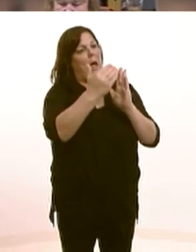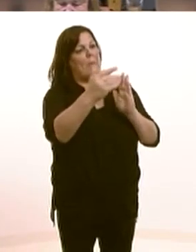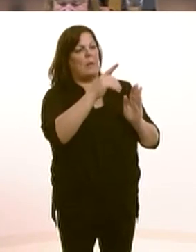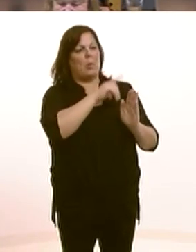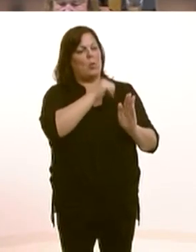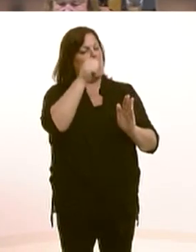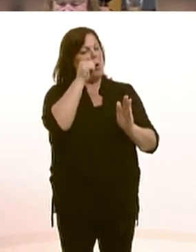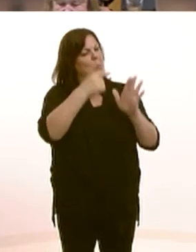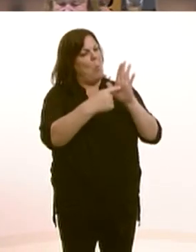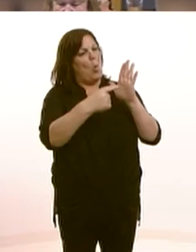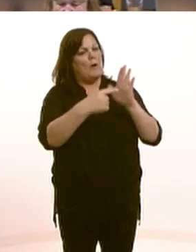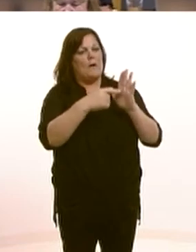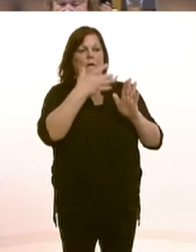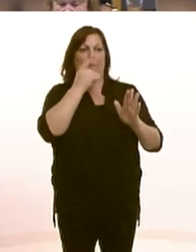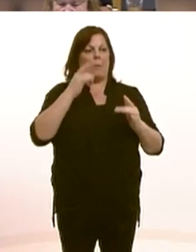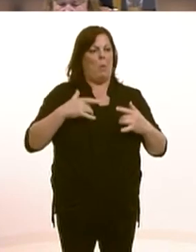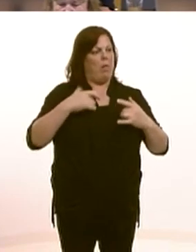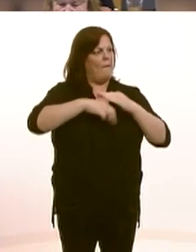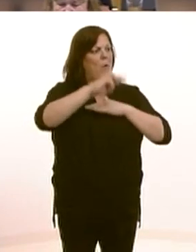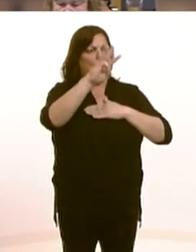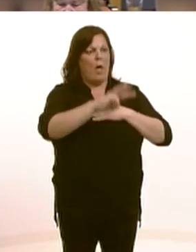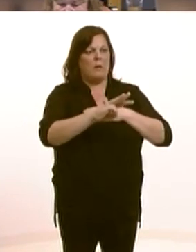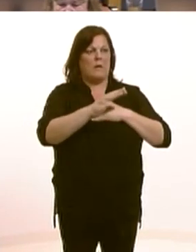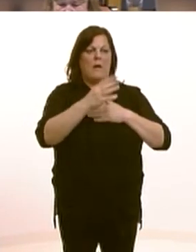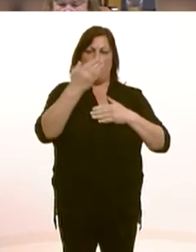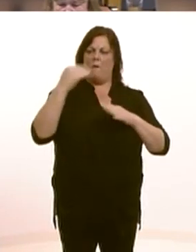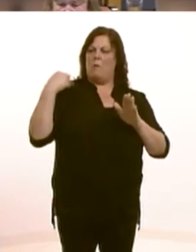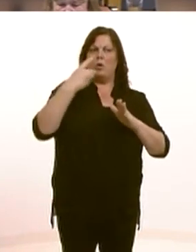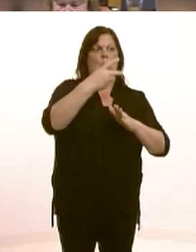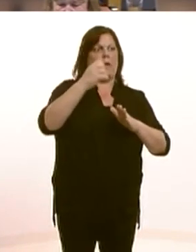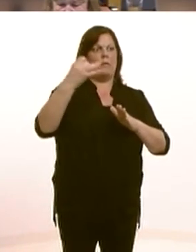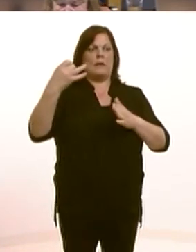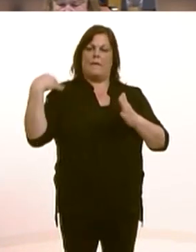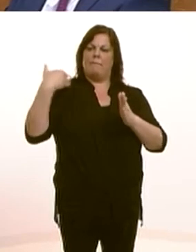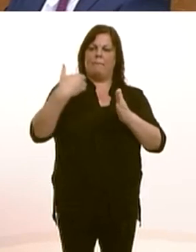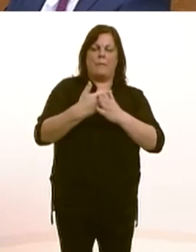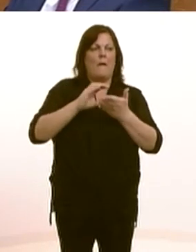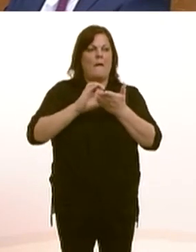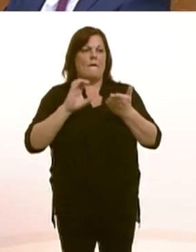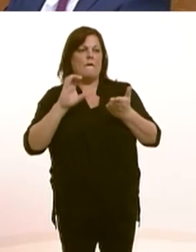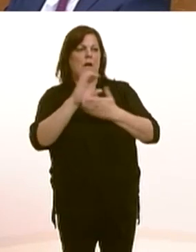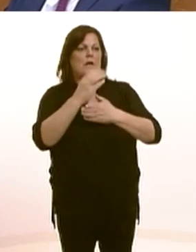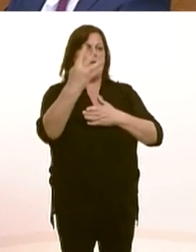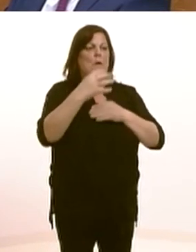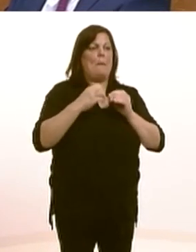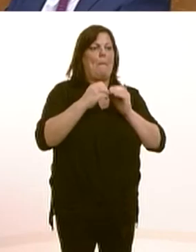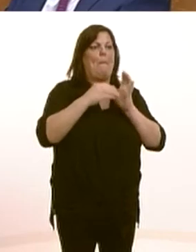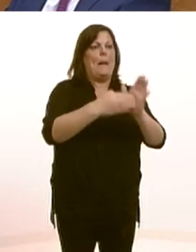make to the well-being of people in Wales. Since 2007, weíve invested some £14 million to modernise over 100 community libraries,